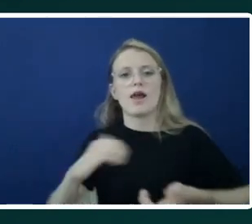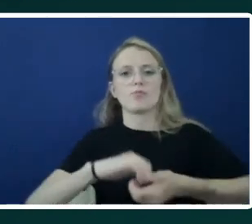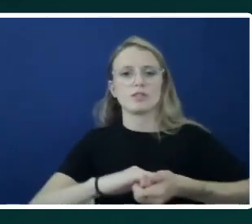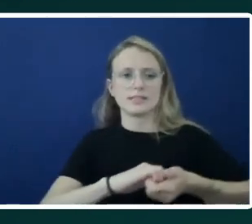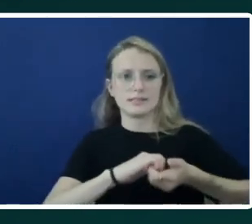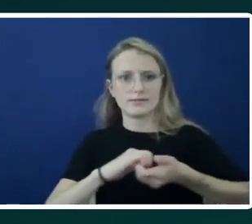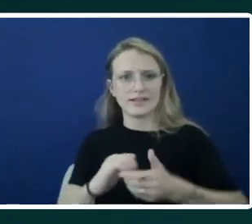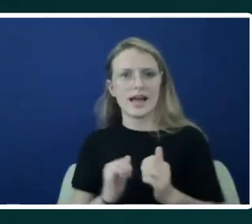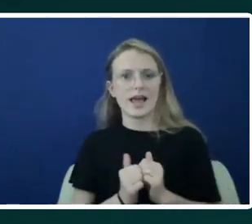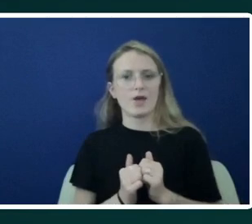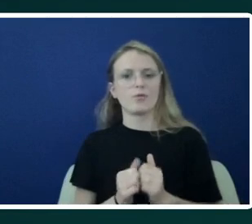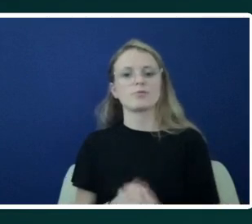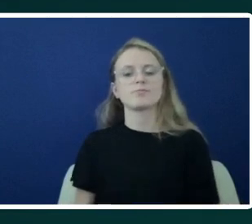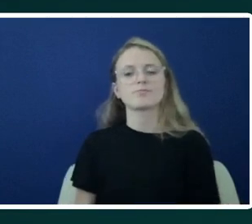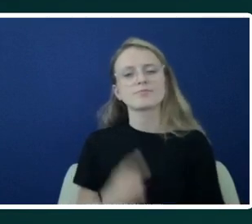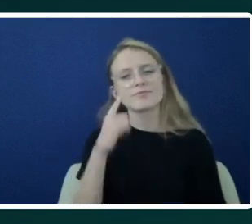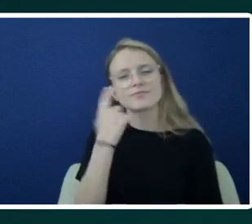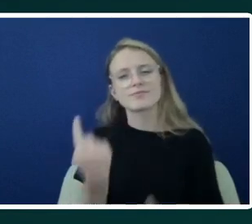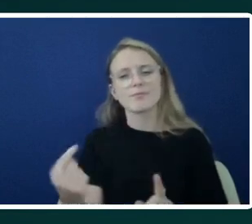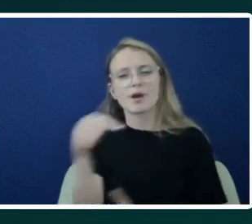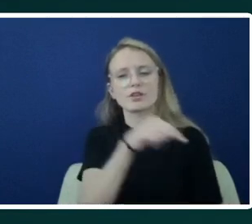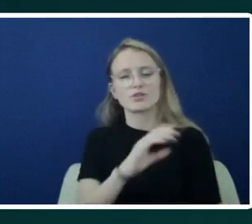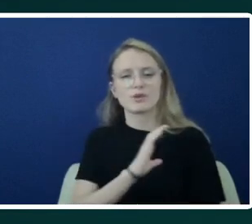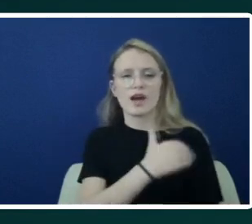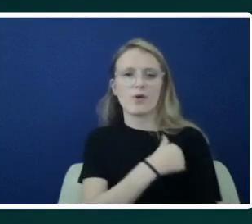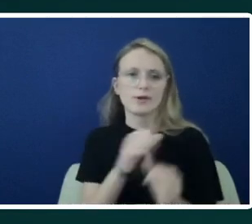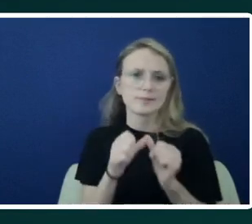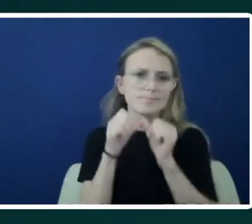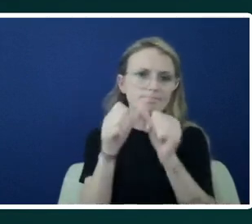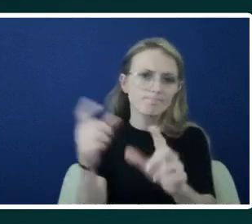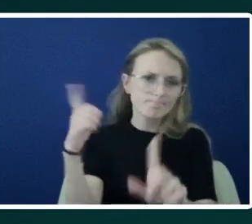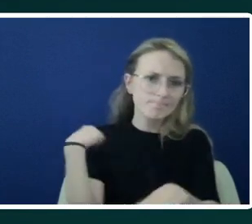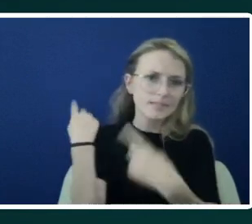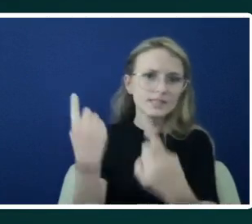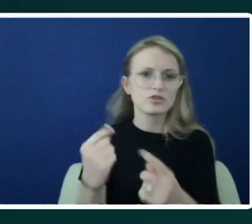I think this goes back to our longstanding tradition at the museum of really seeing